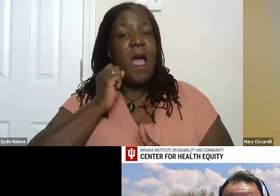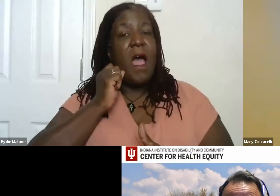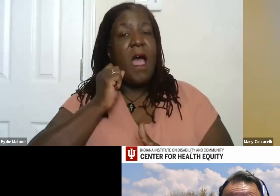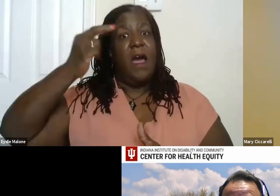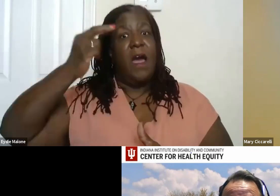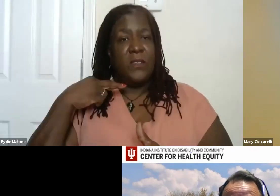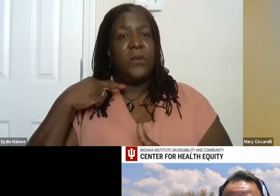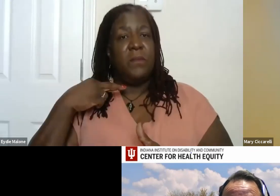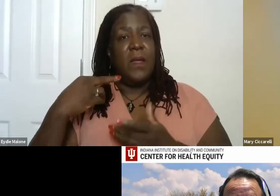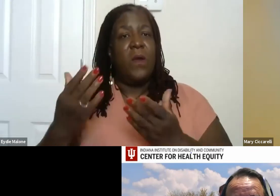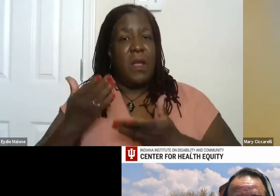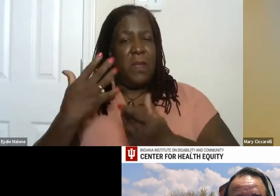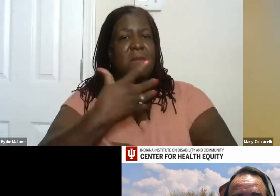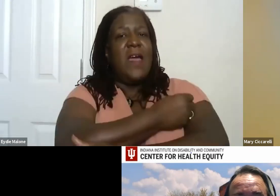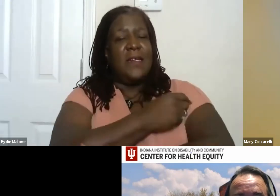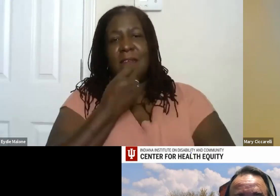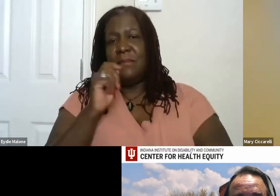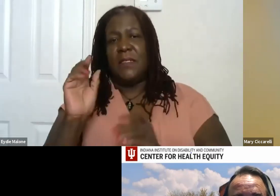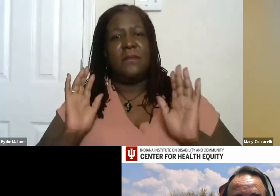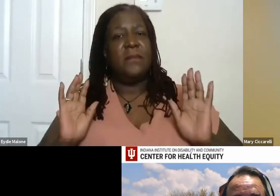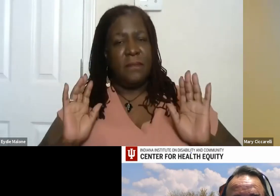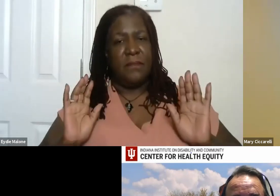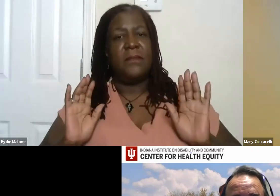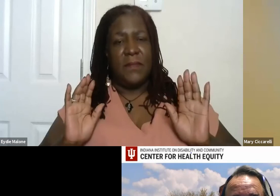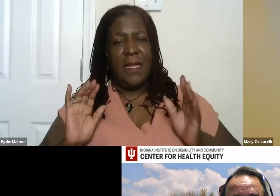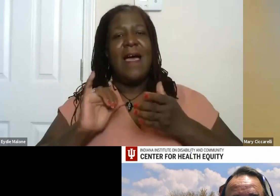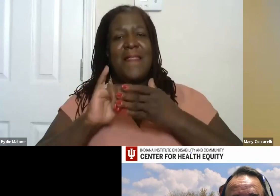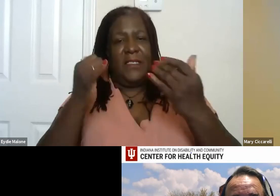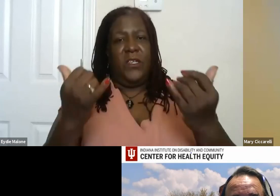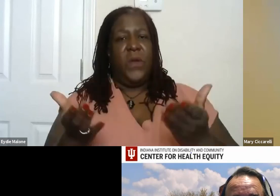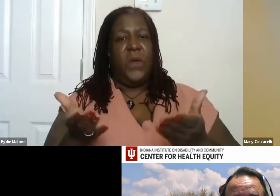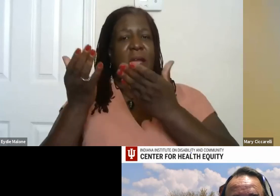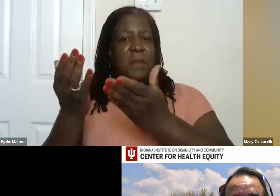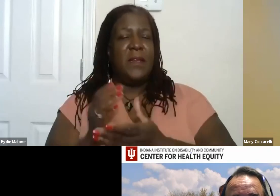recommended to be vaccinated. That is the current recommendation. There is not any recommendations